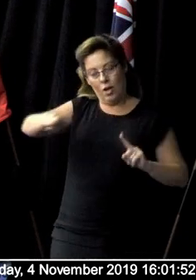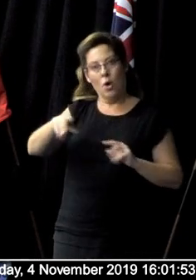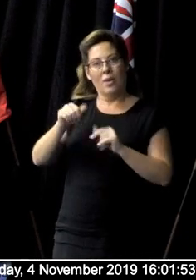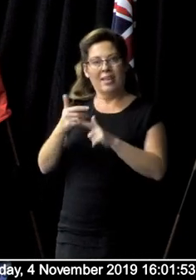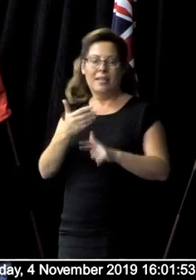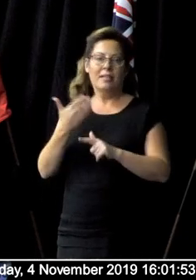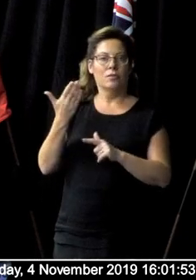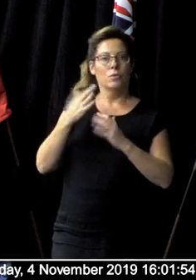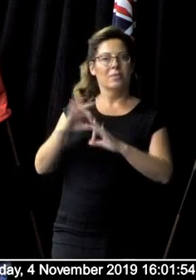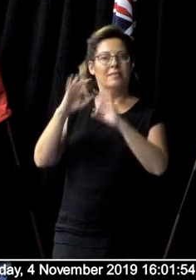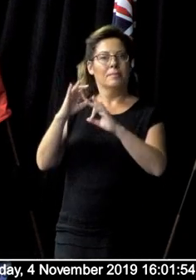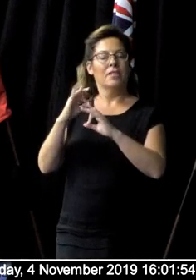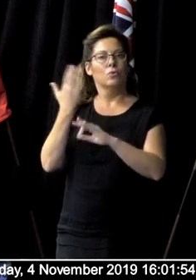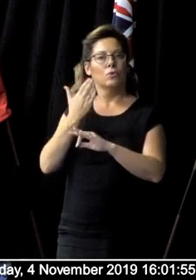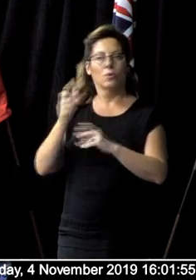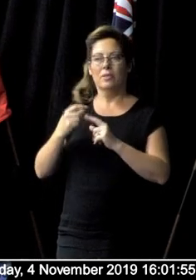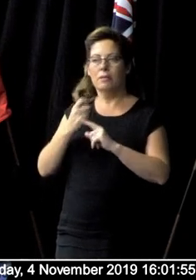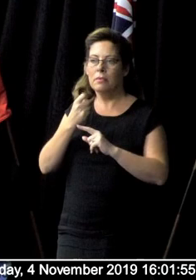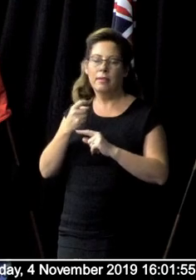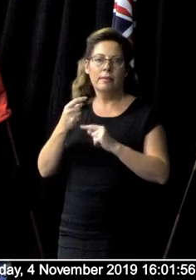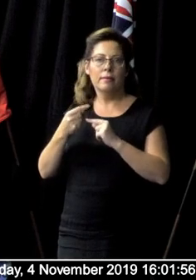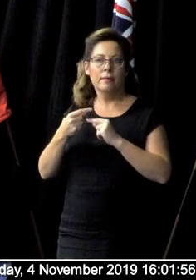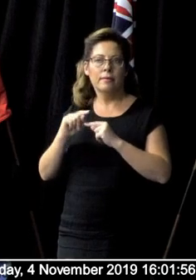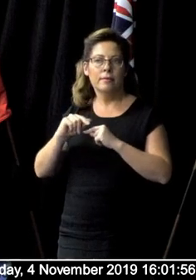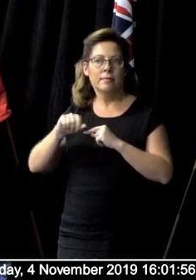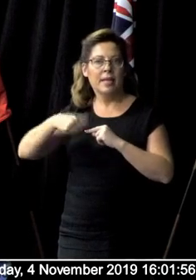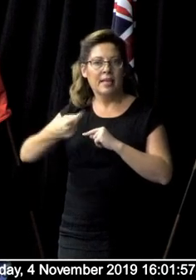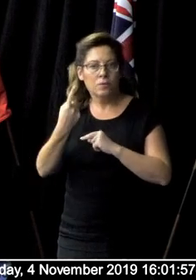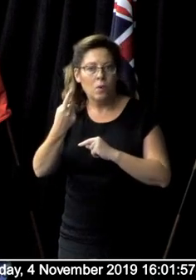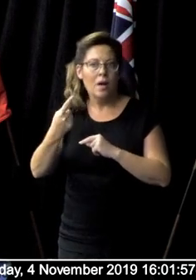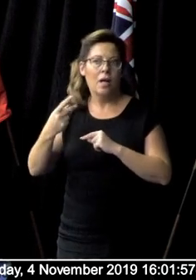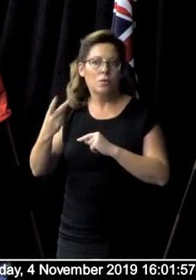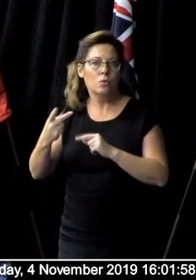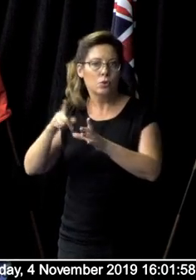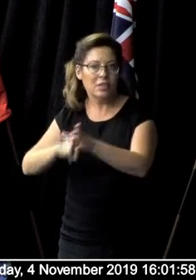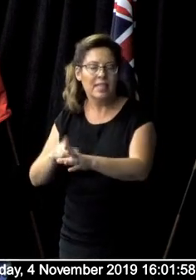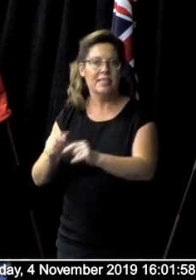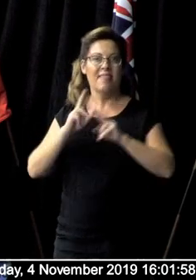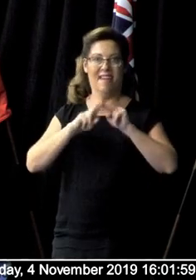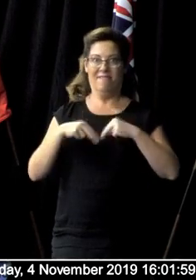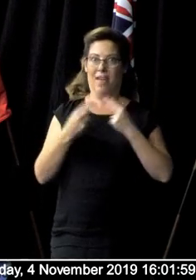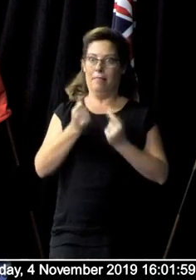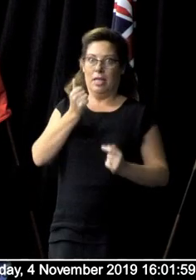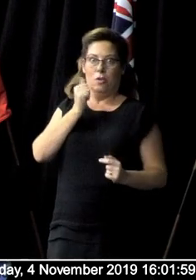years would be much less, that families would know even if they were enrolling in